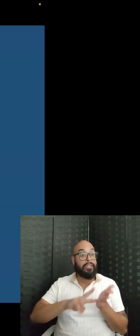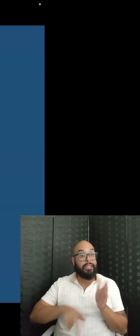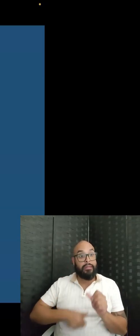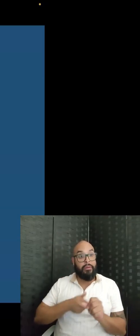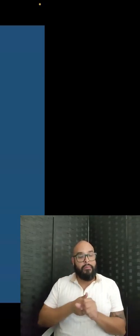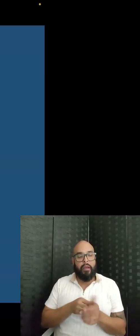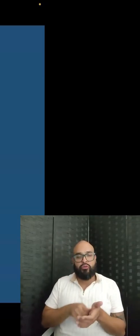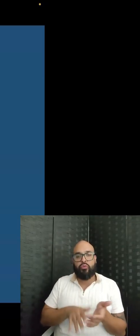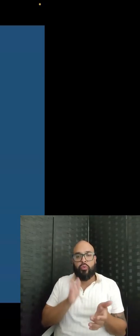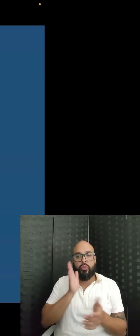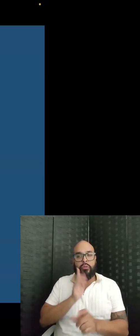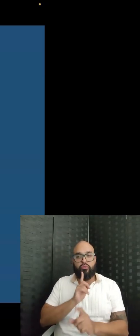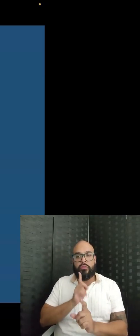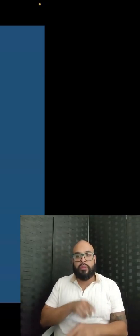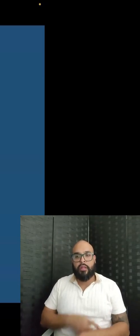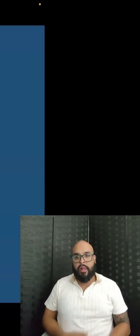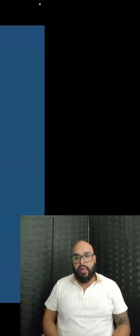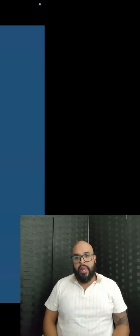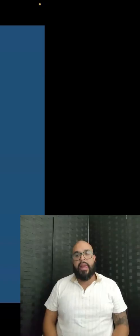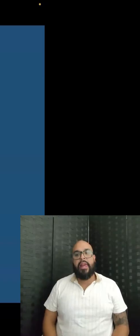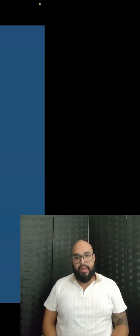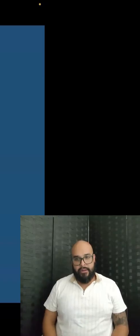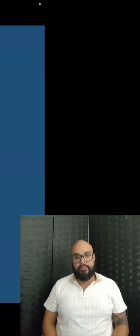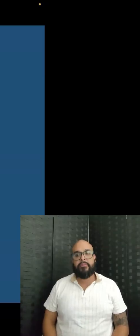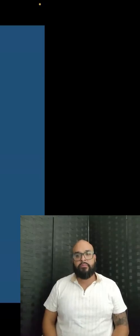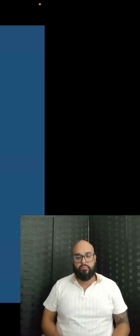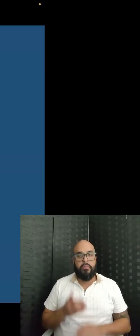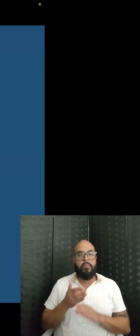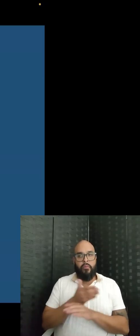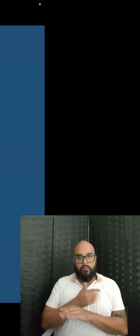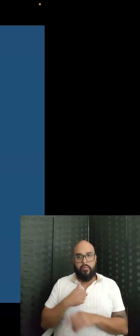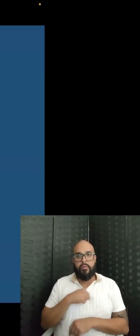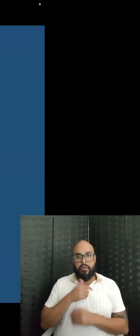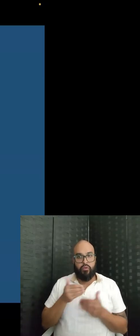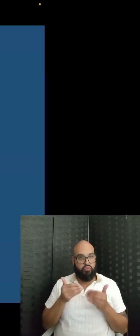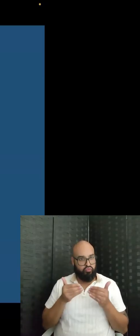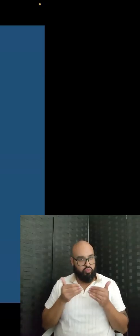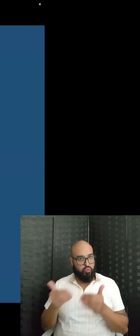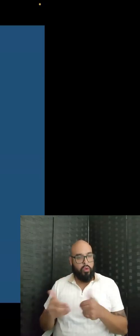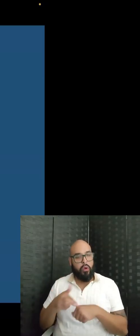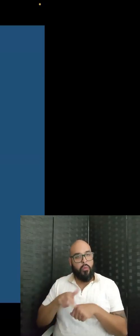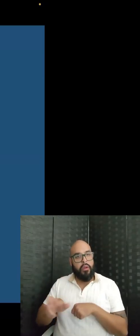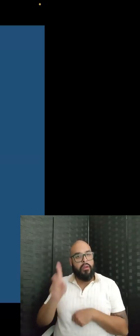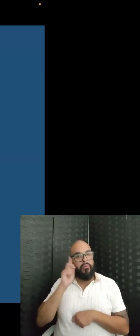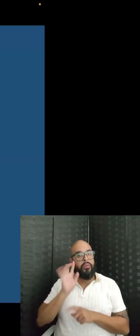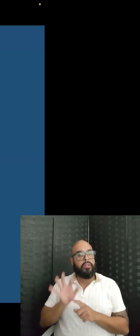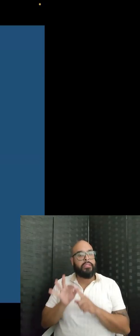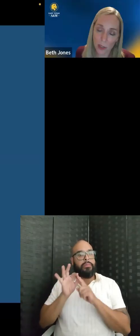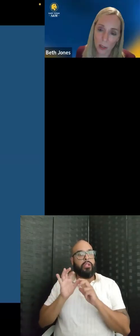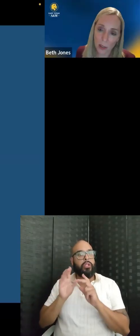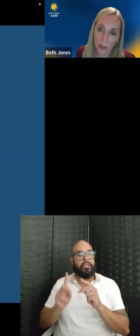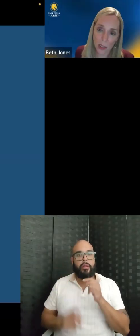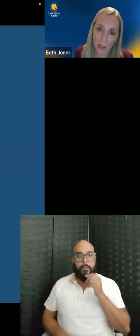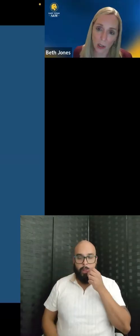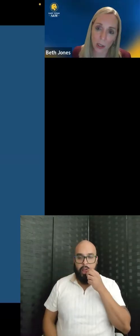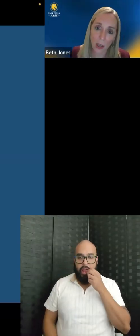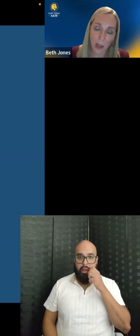before needing to go to a special education referral. But sometimes, a special education referral is necessary.